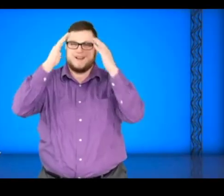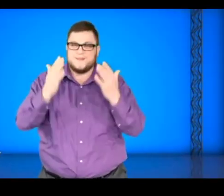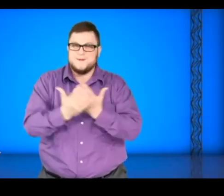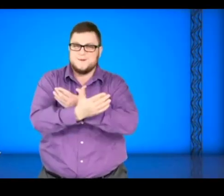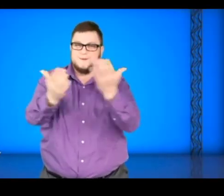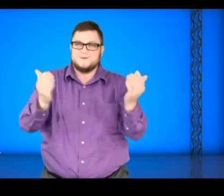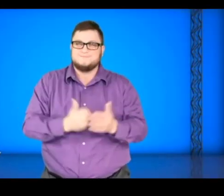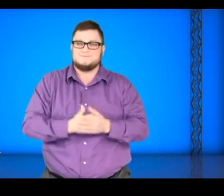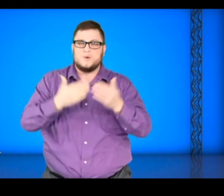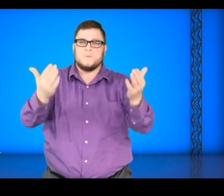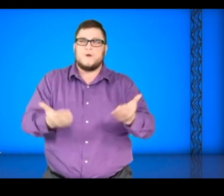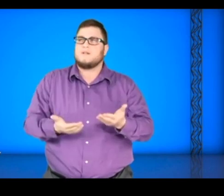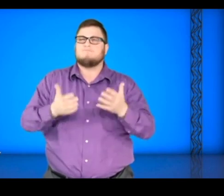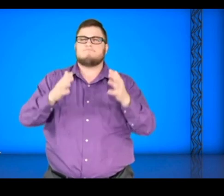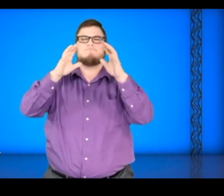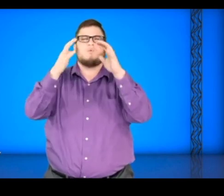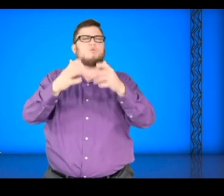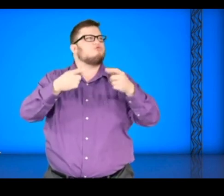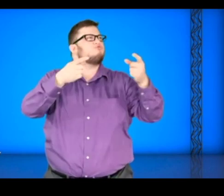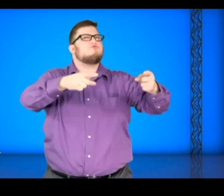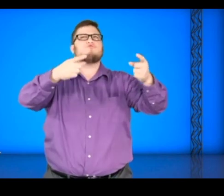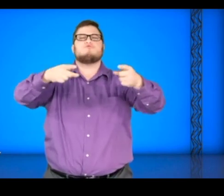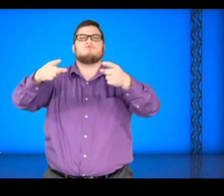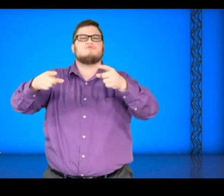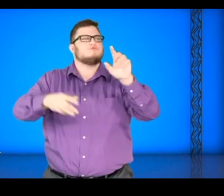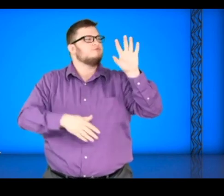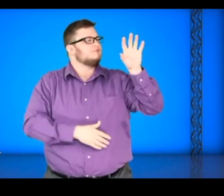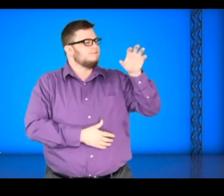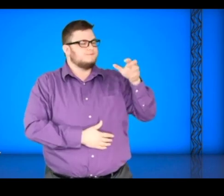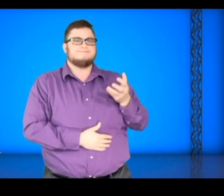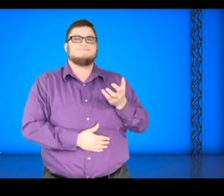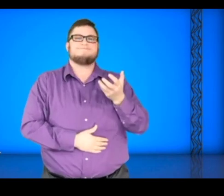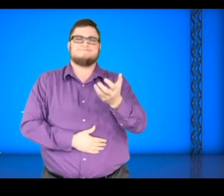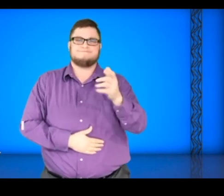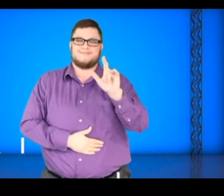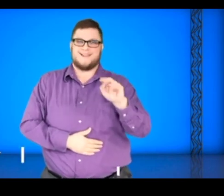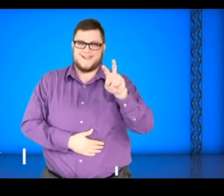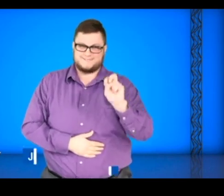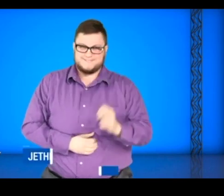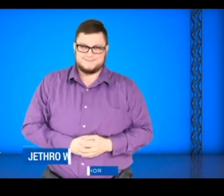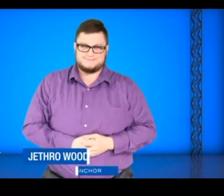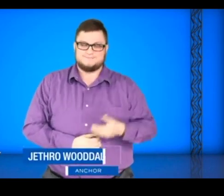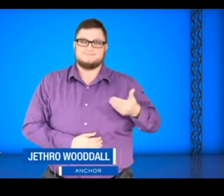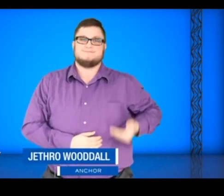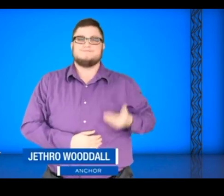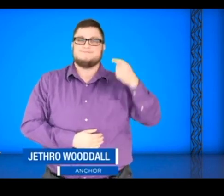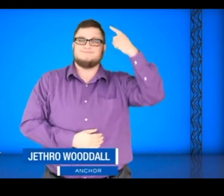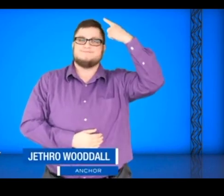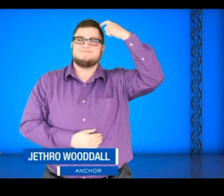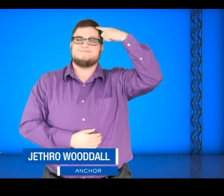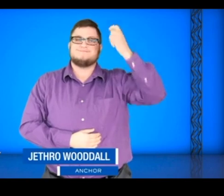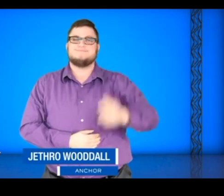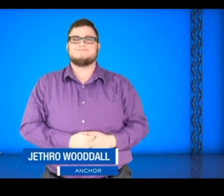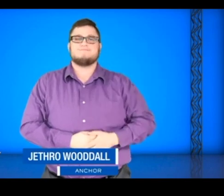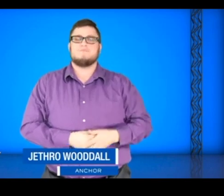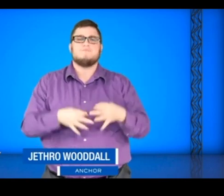Hello everyone. Welcome to Sign1News live. I'm Jethro Wooddall.